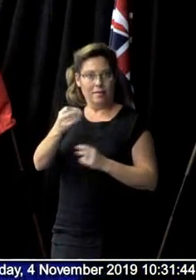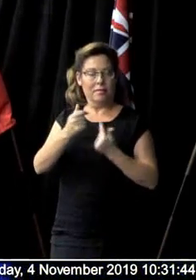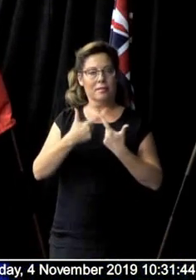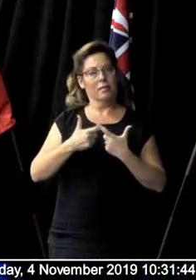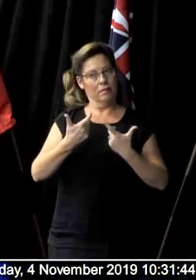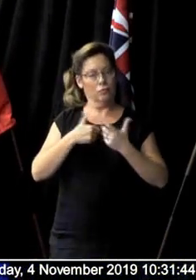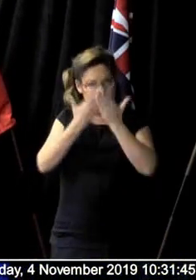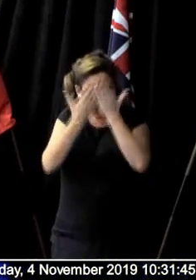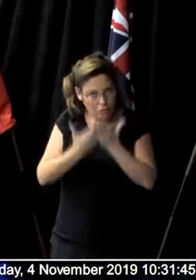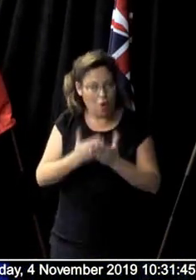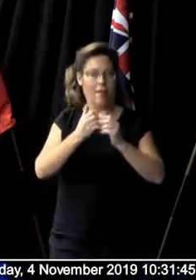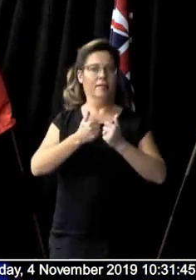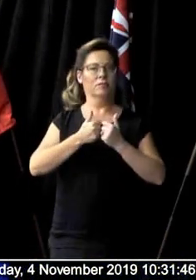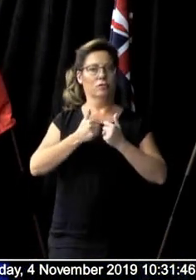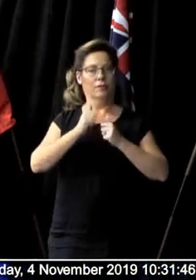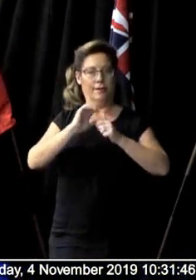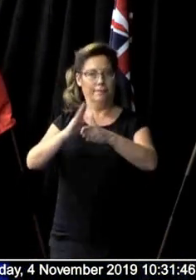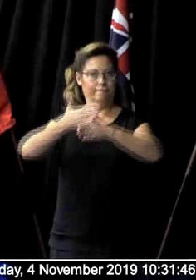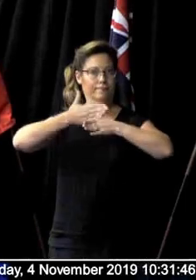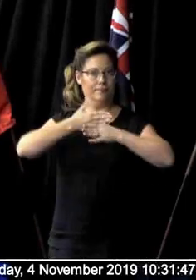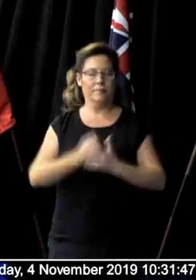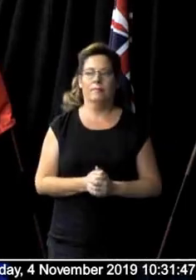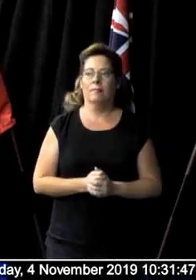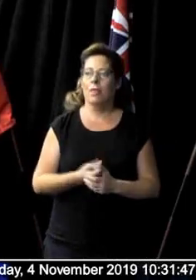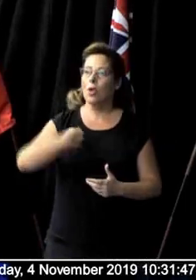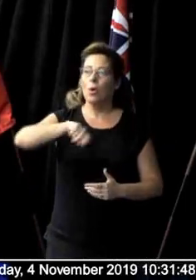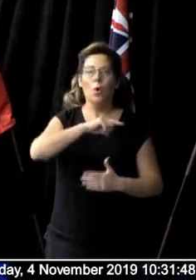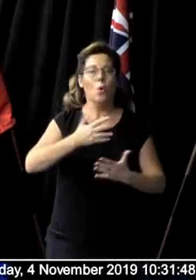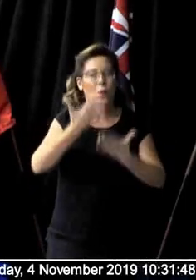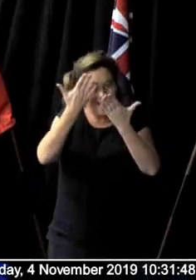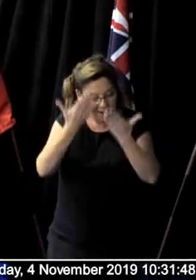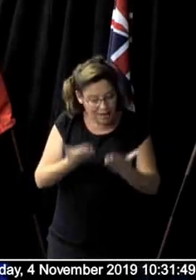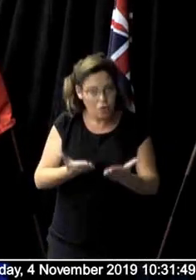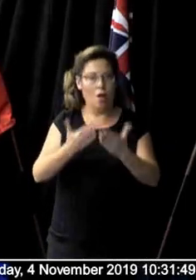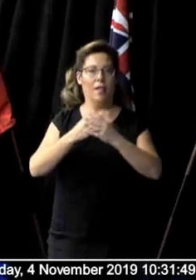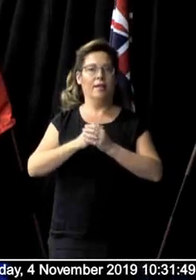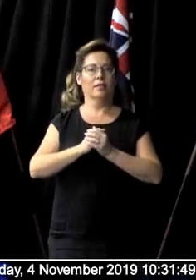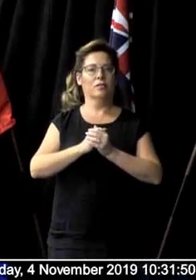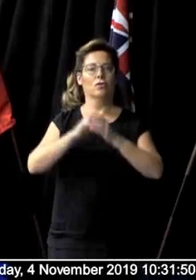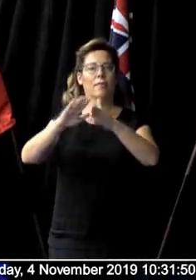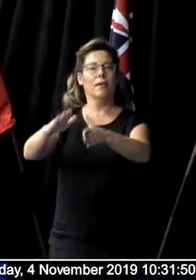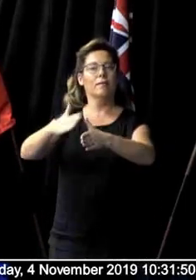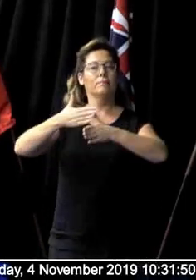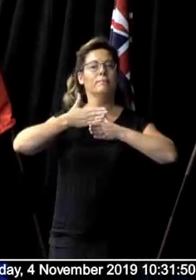We acknowledge the traditional owners on whose country this hearing is taking place.